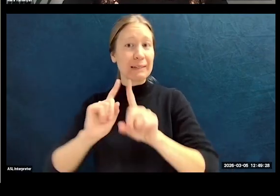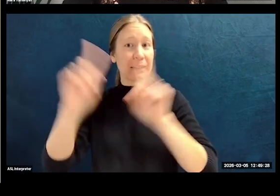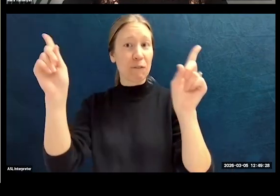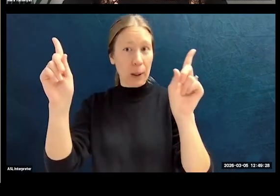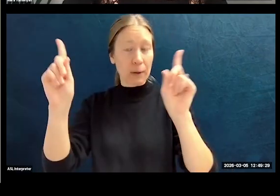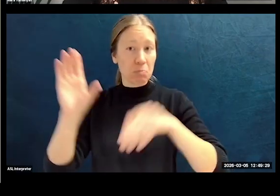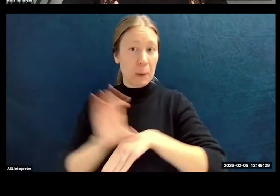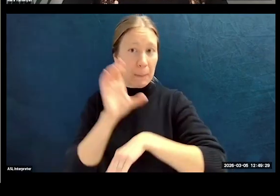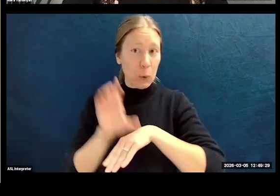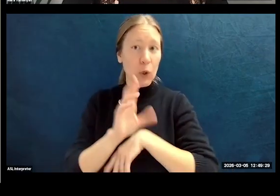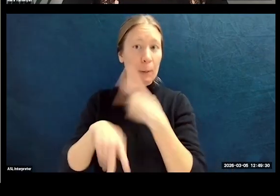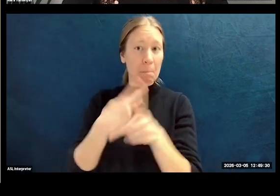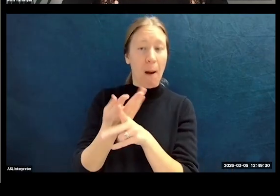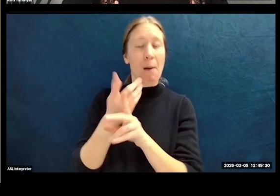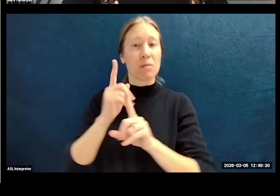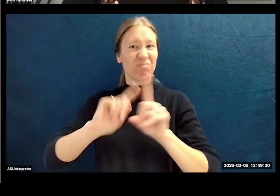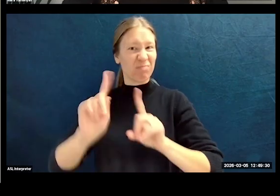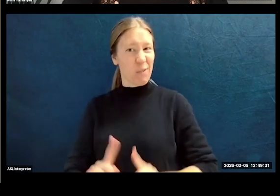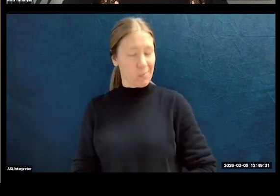And here on this slide